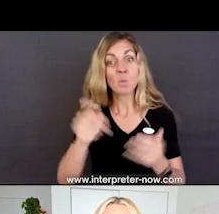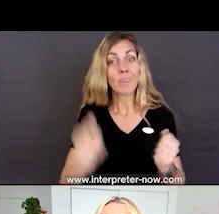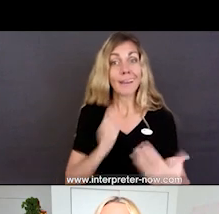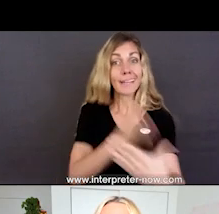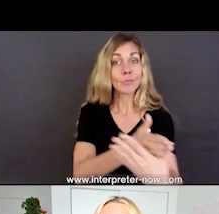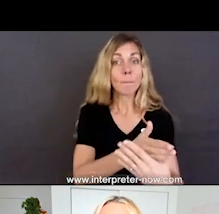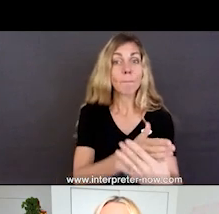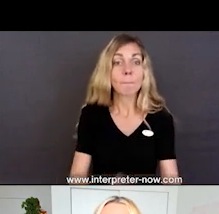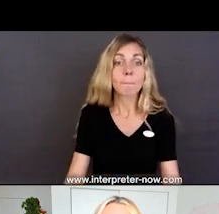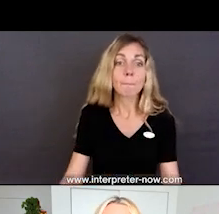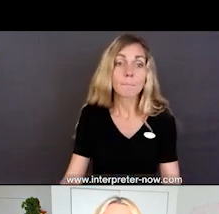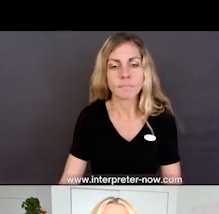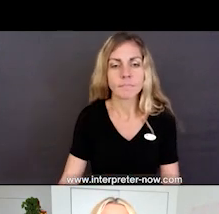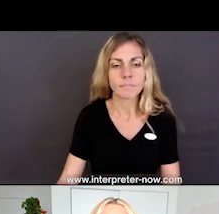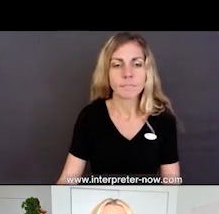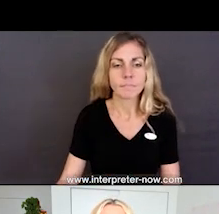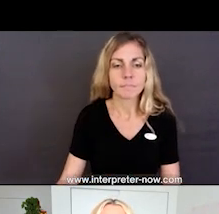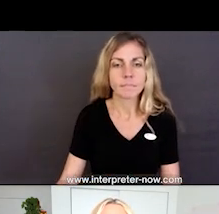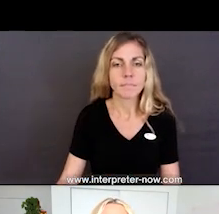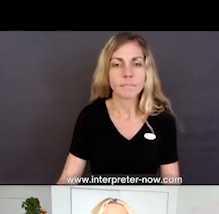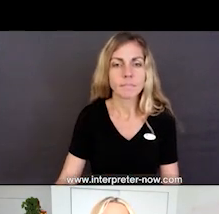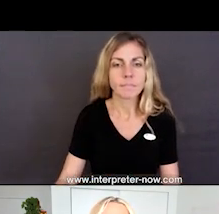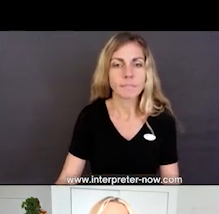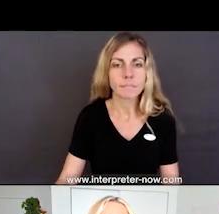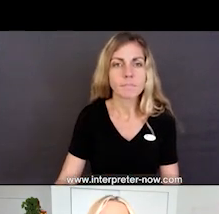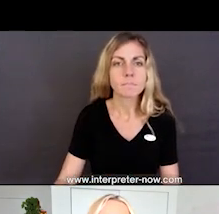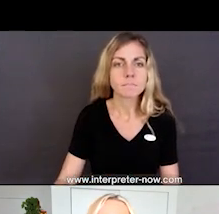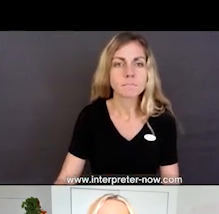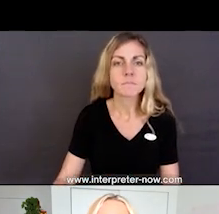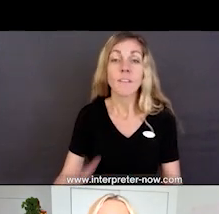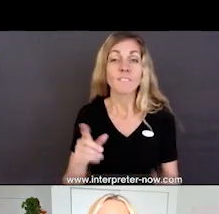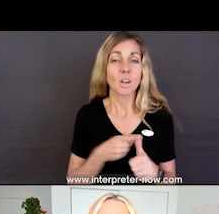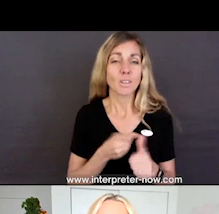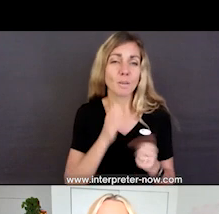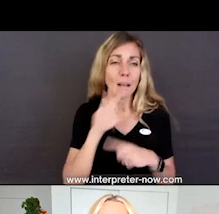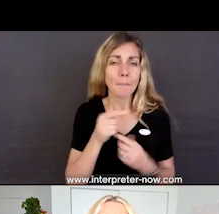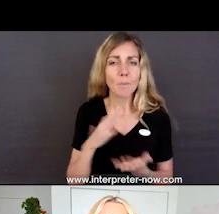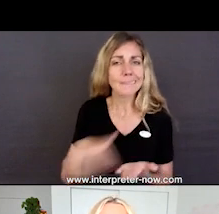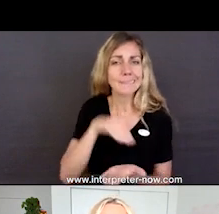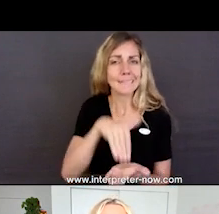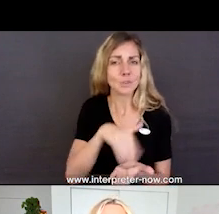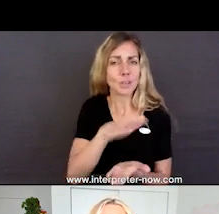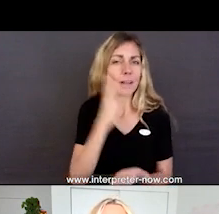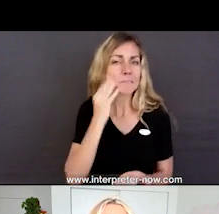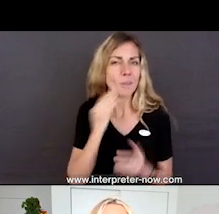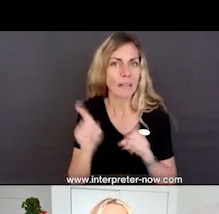so that you can interrupt them. The first one I want to talk about is centering your experience as the norm, because this